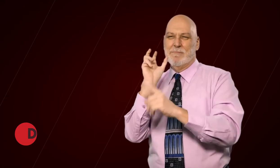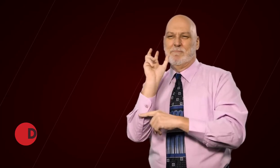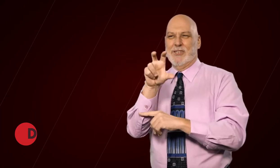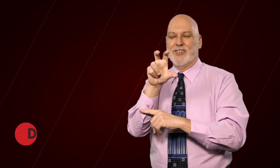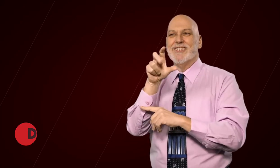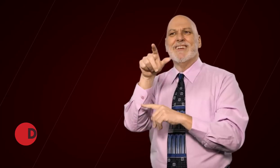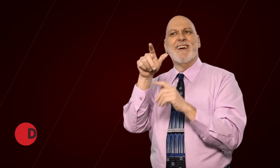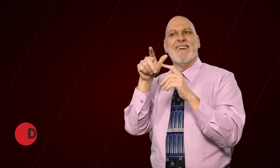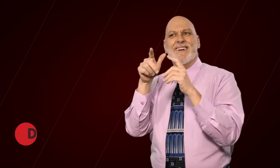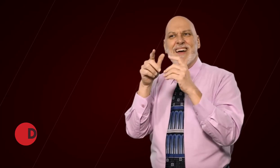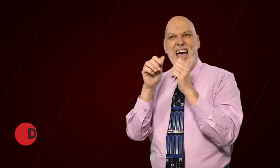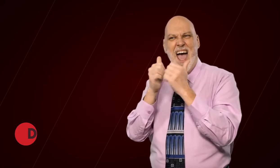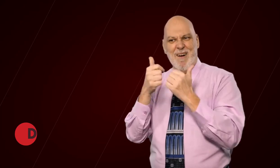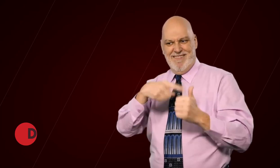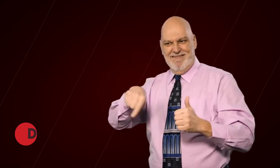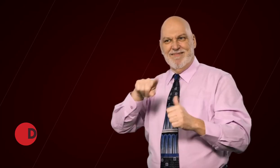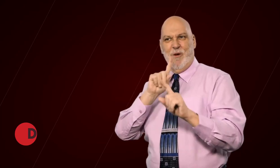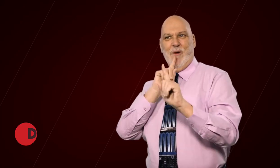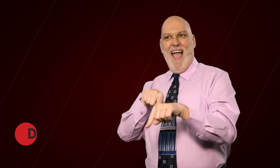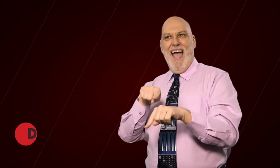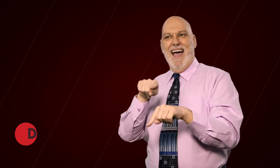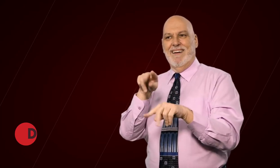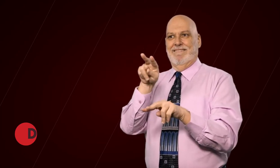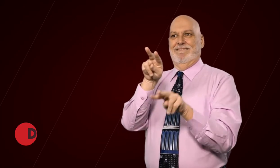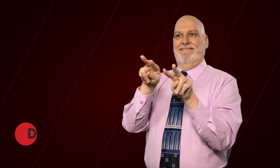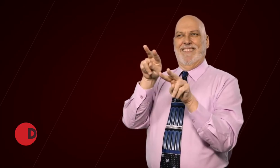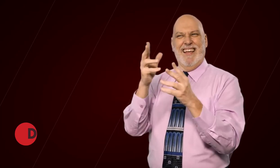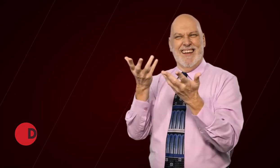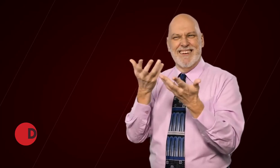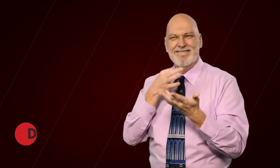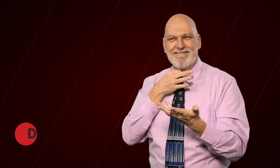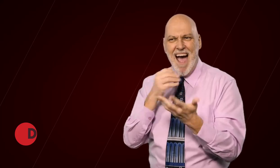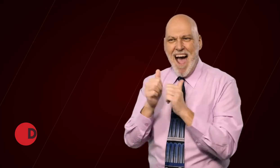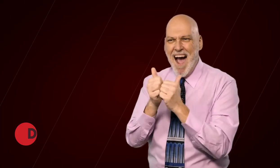react to your pitch?